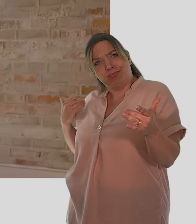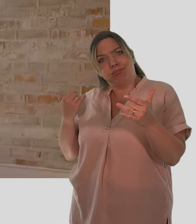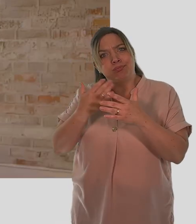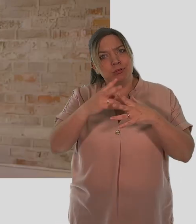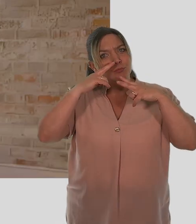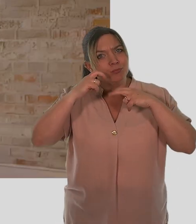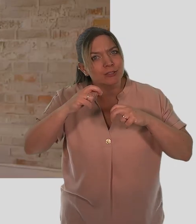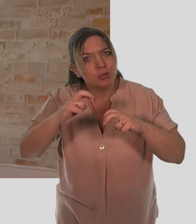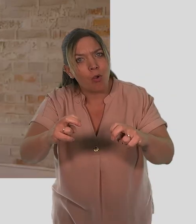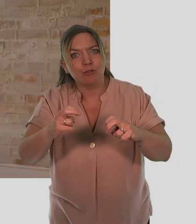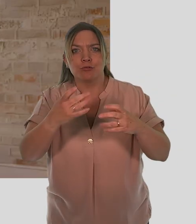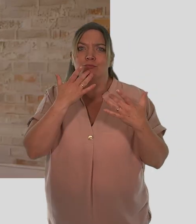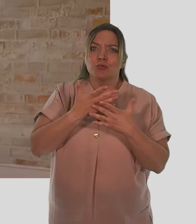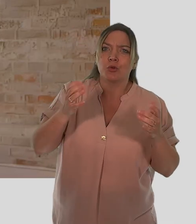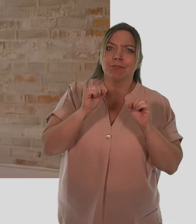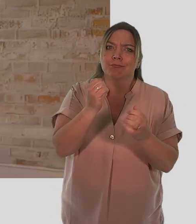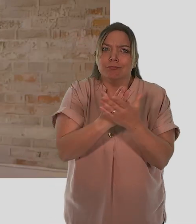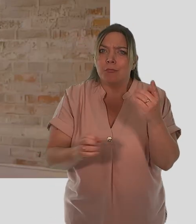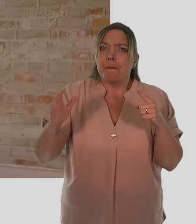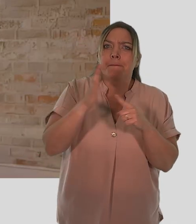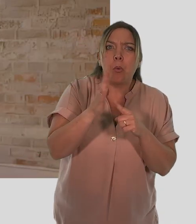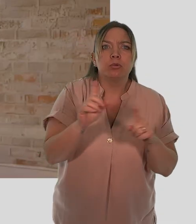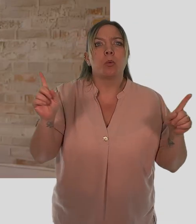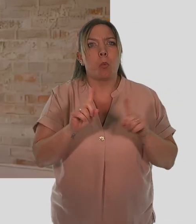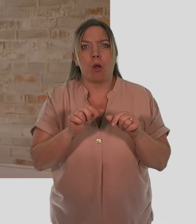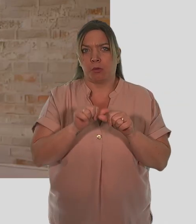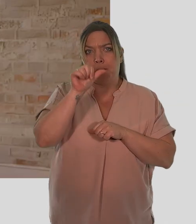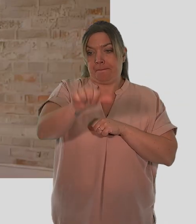What is known is that there are strong benefits